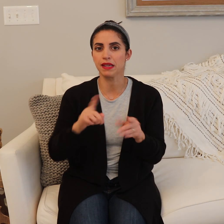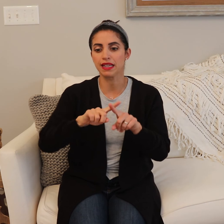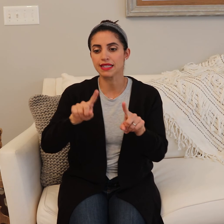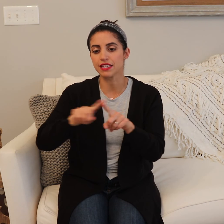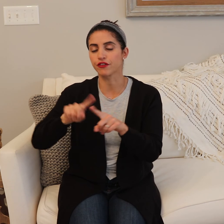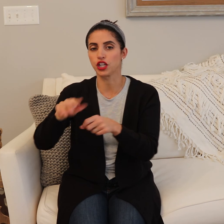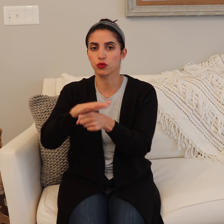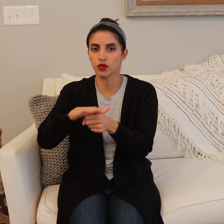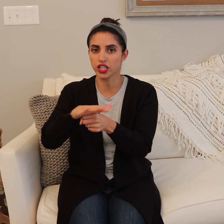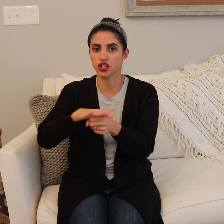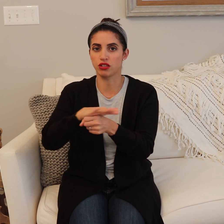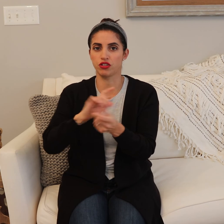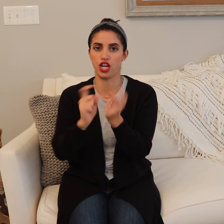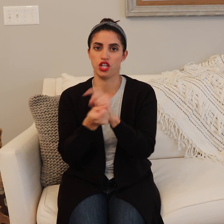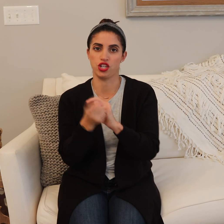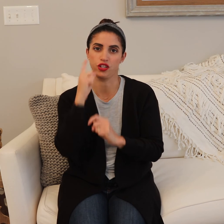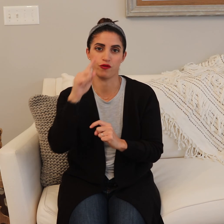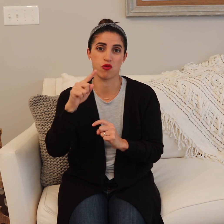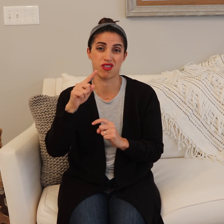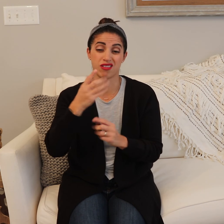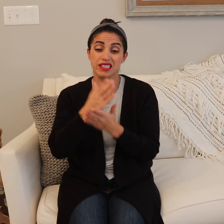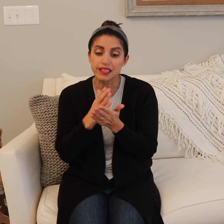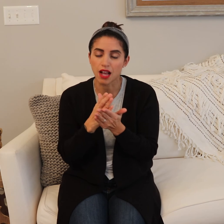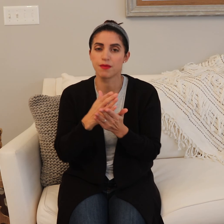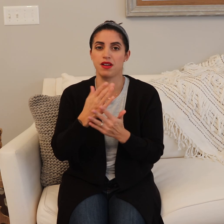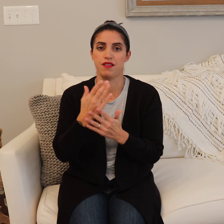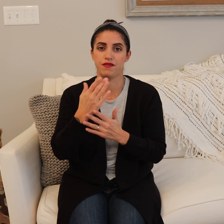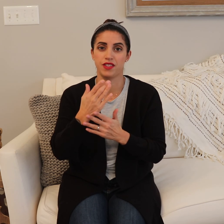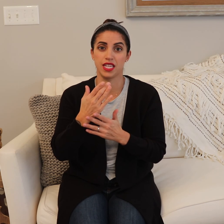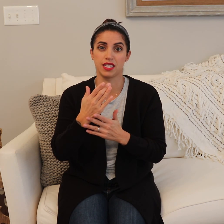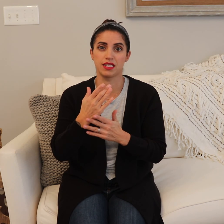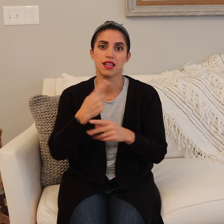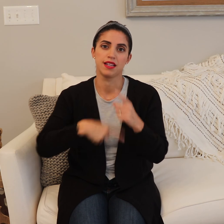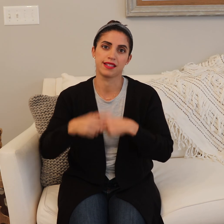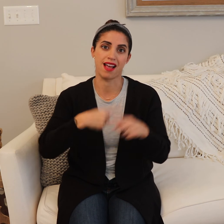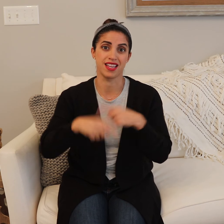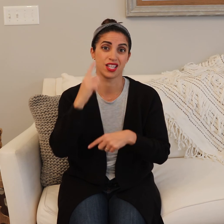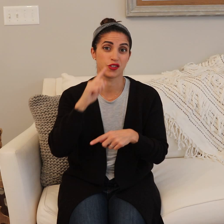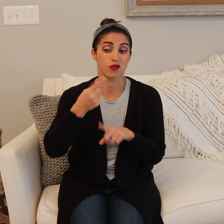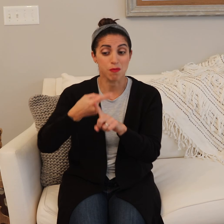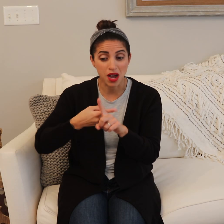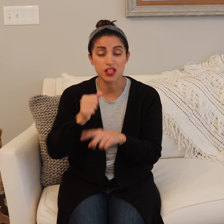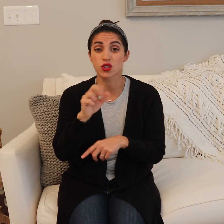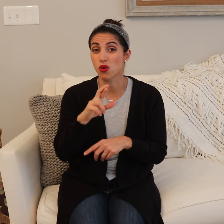be different regional changes for some of these signs for months or even